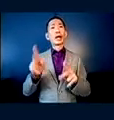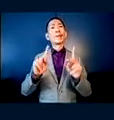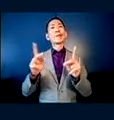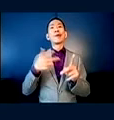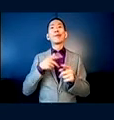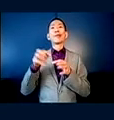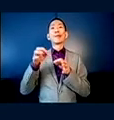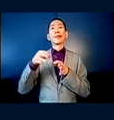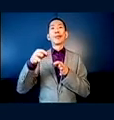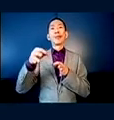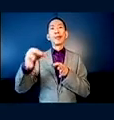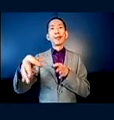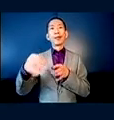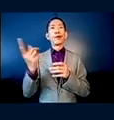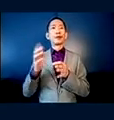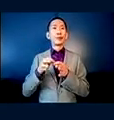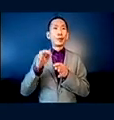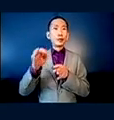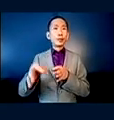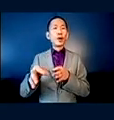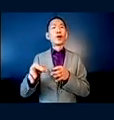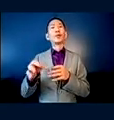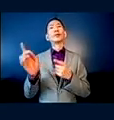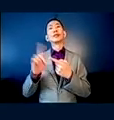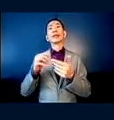WHAT HAPPENS IS PEOPLE TEND TO PROCRASTINATE AND POSTPONE